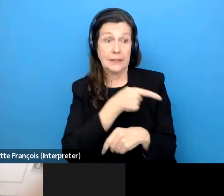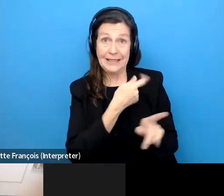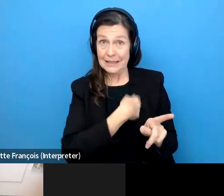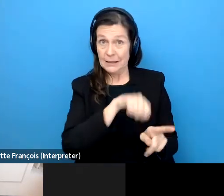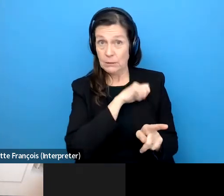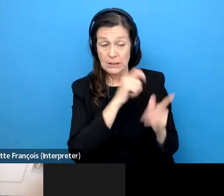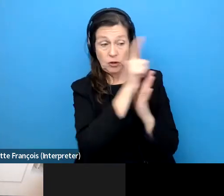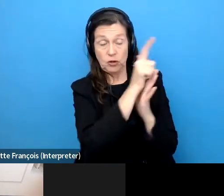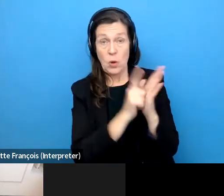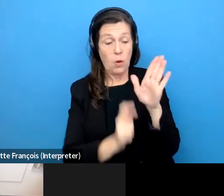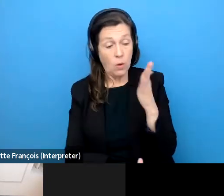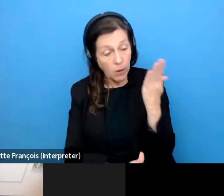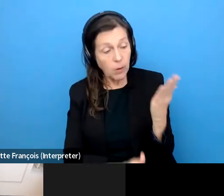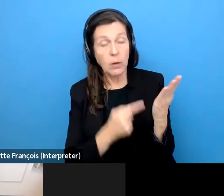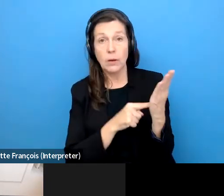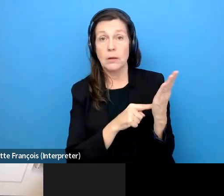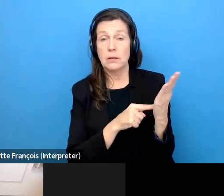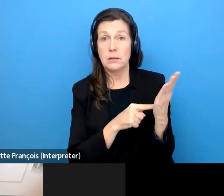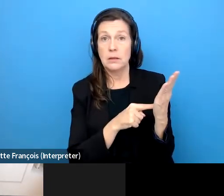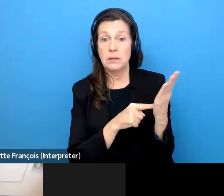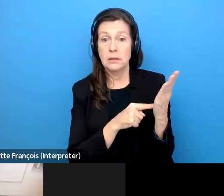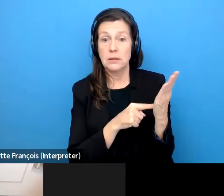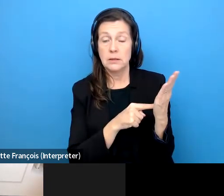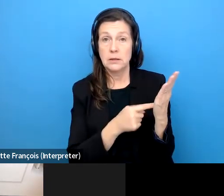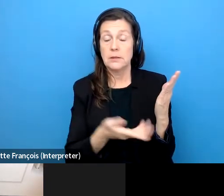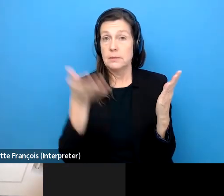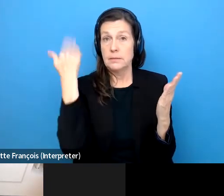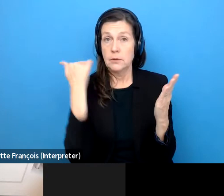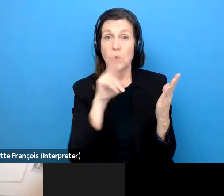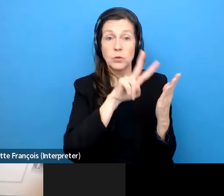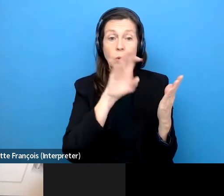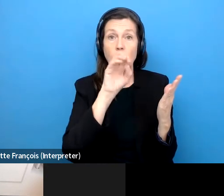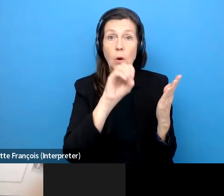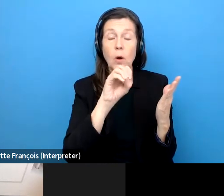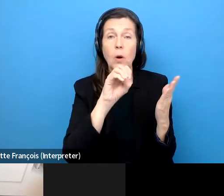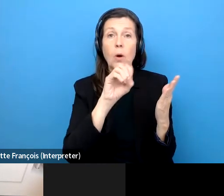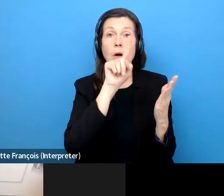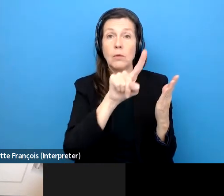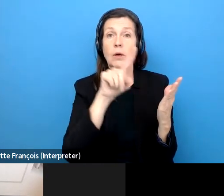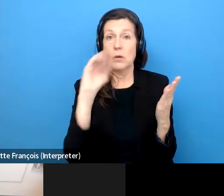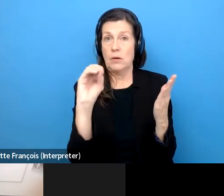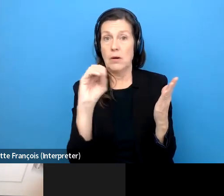when the civil code was reformed in 2010 we had traffic included as a crime in the civil code.